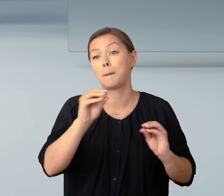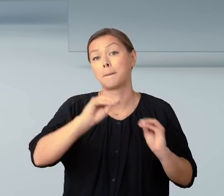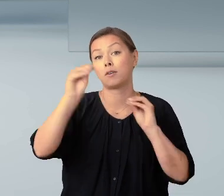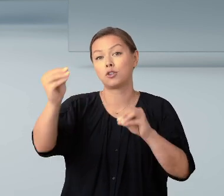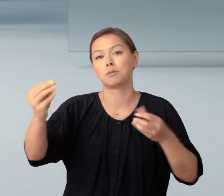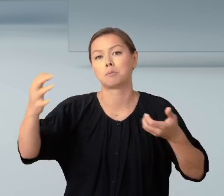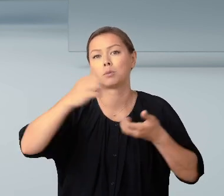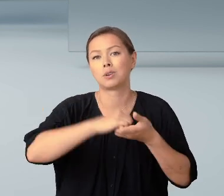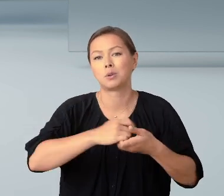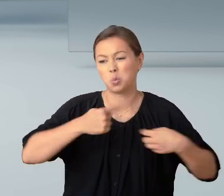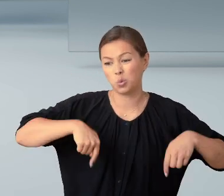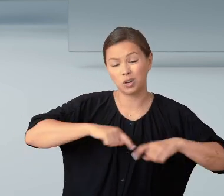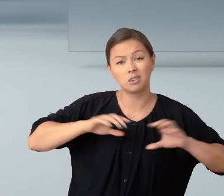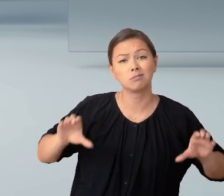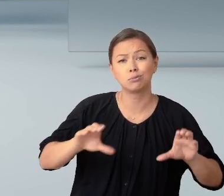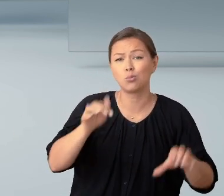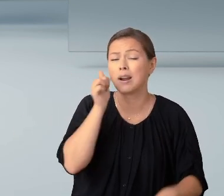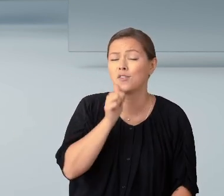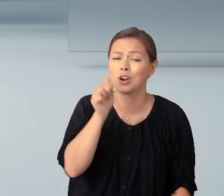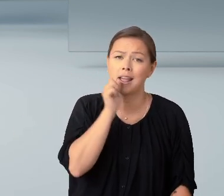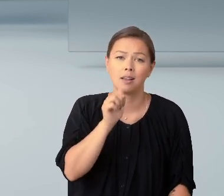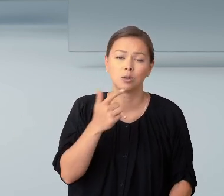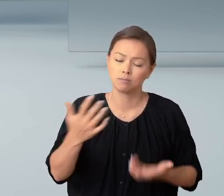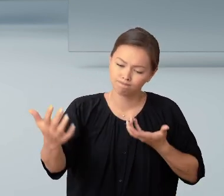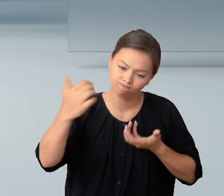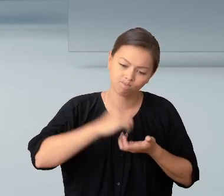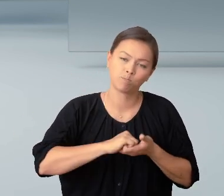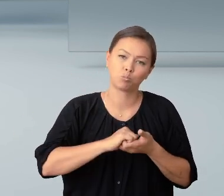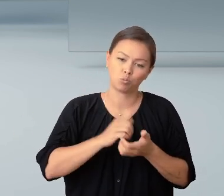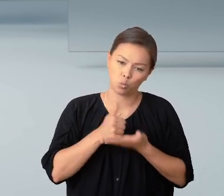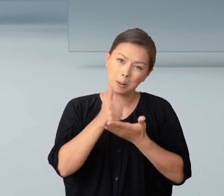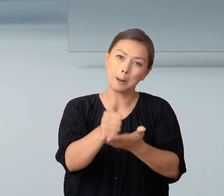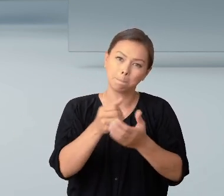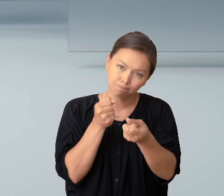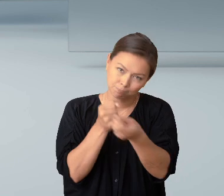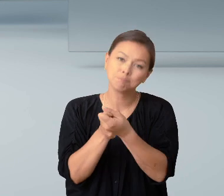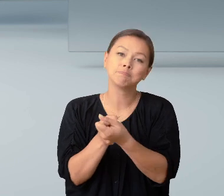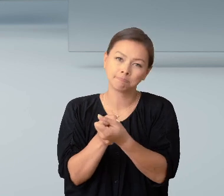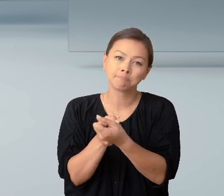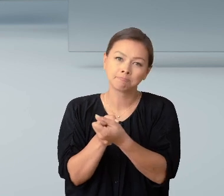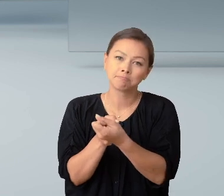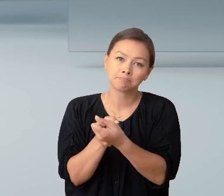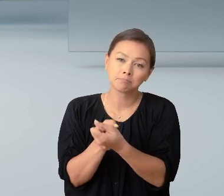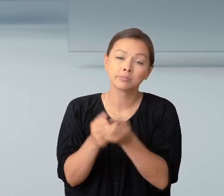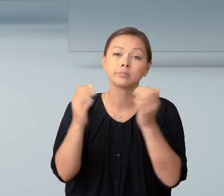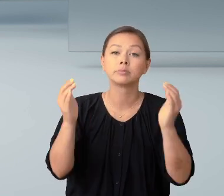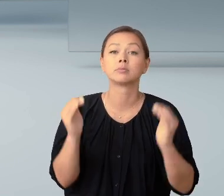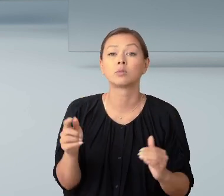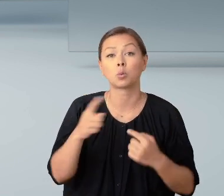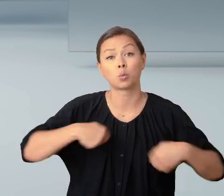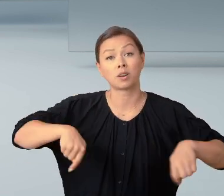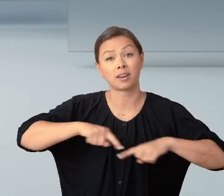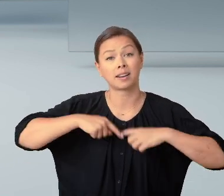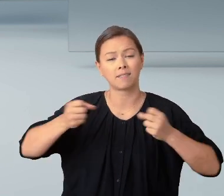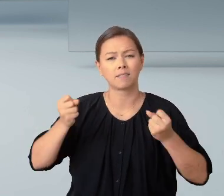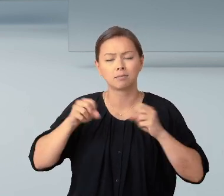transition. Having delivered thousands of successful projects, we understand how significant this topic can